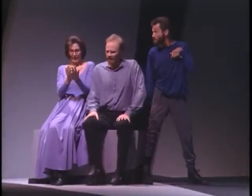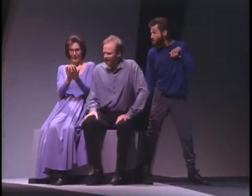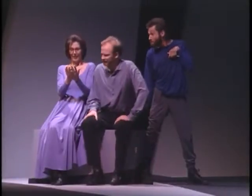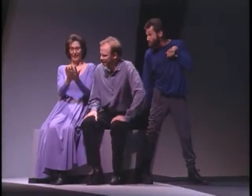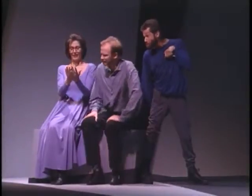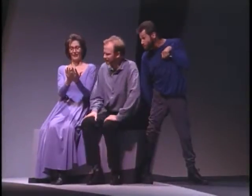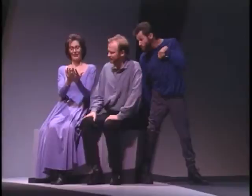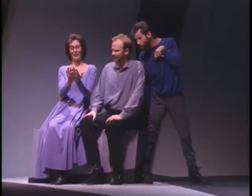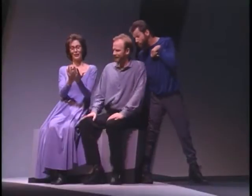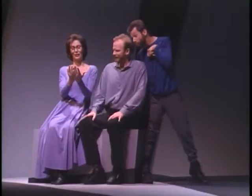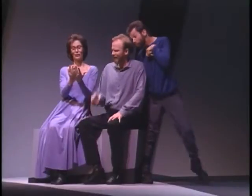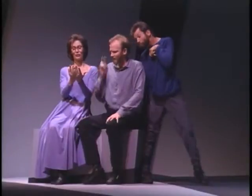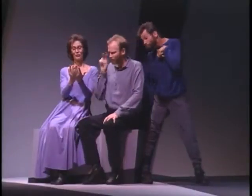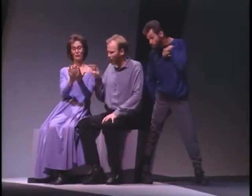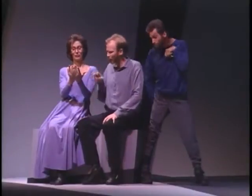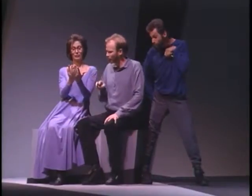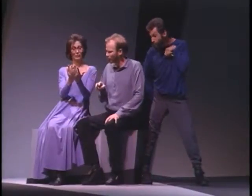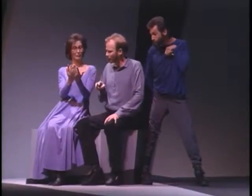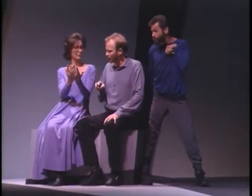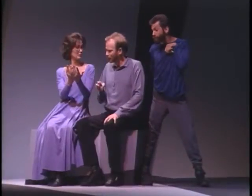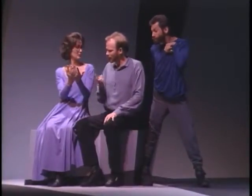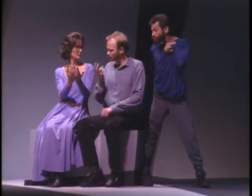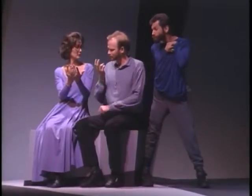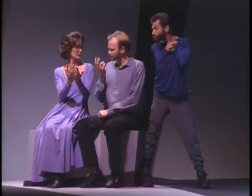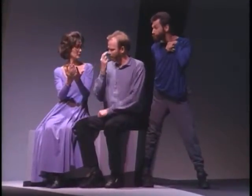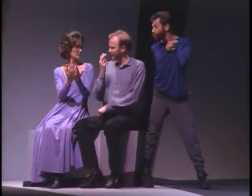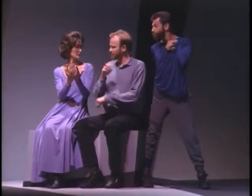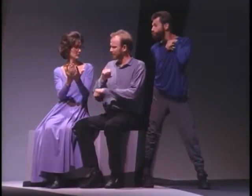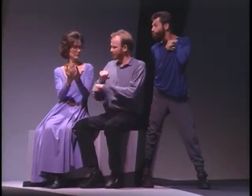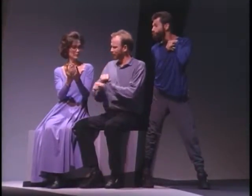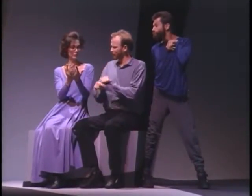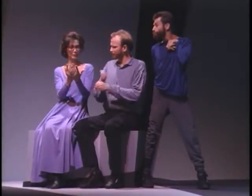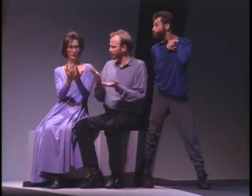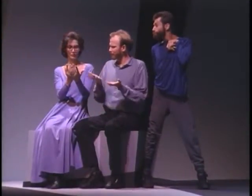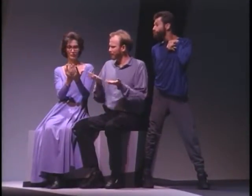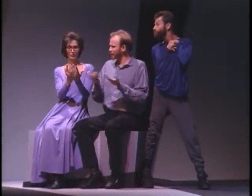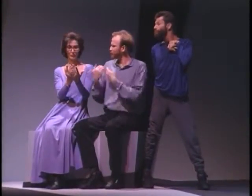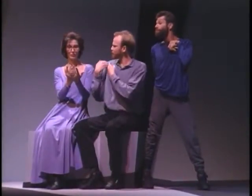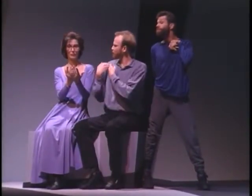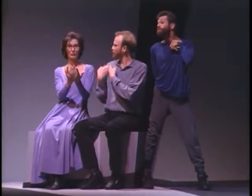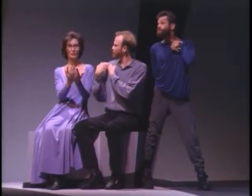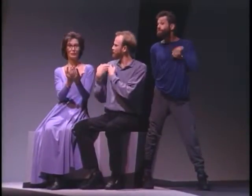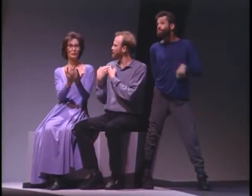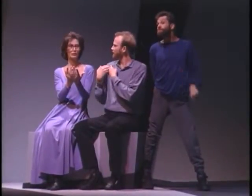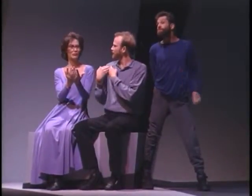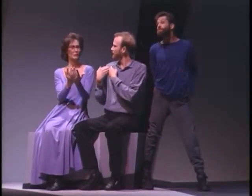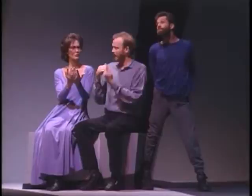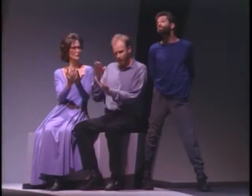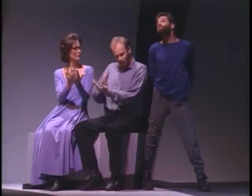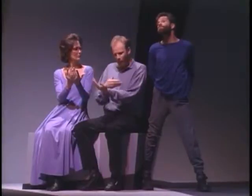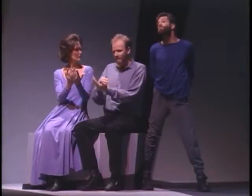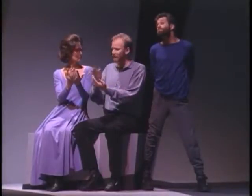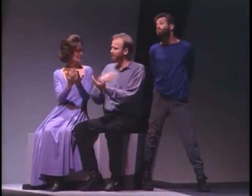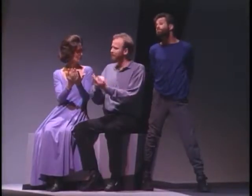oh look blind people are employed here to ensure the music and noise levels are